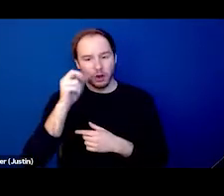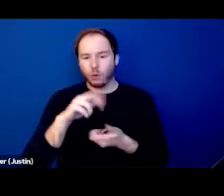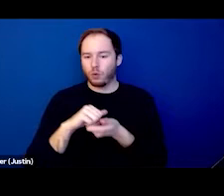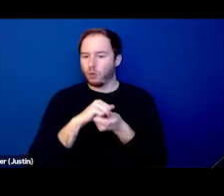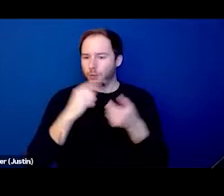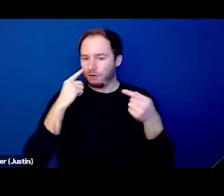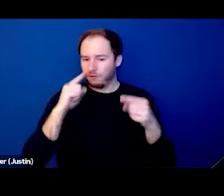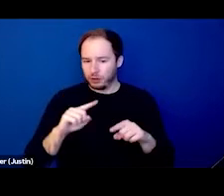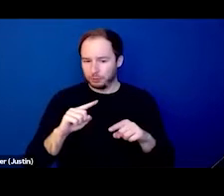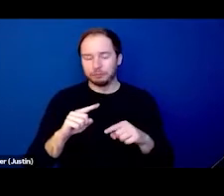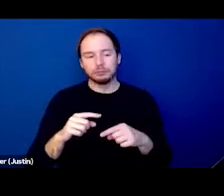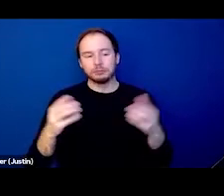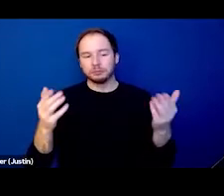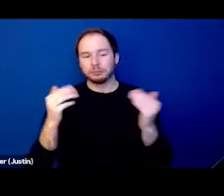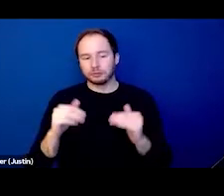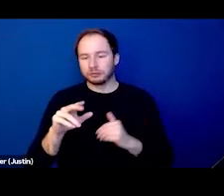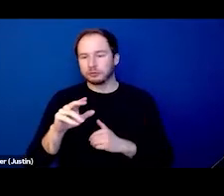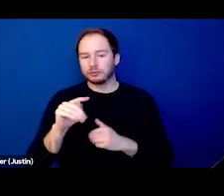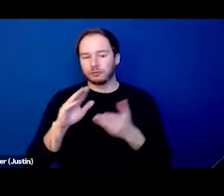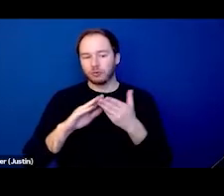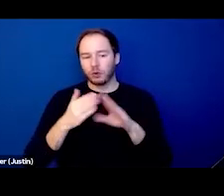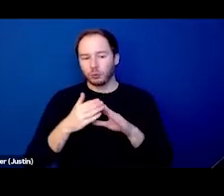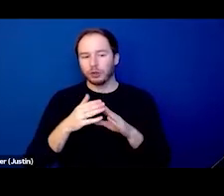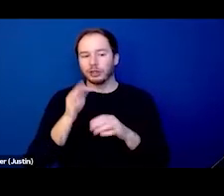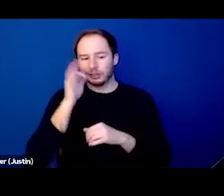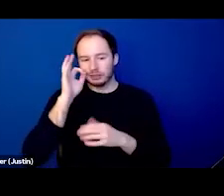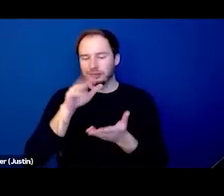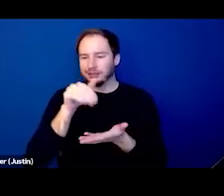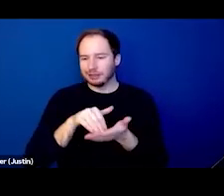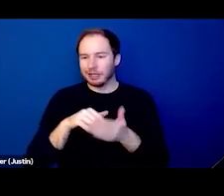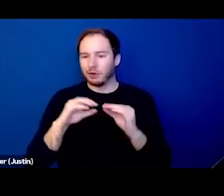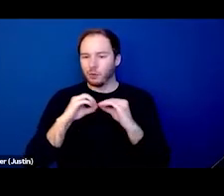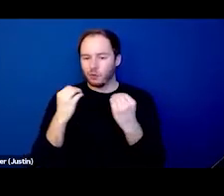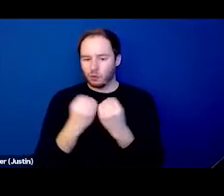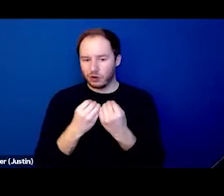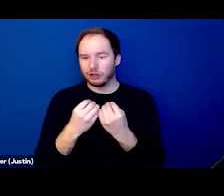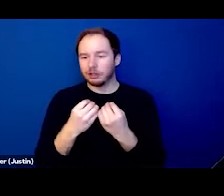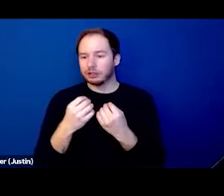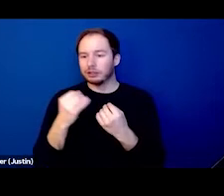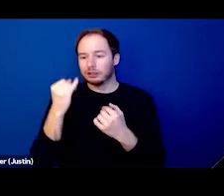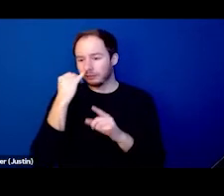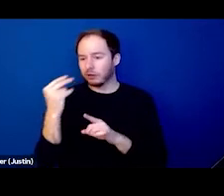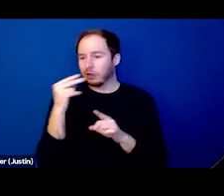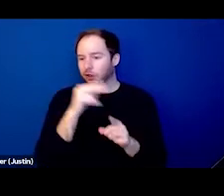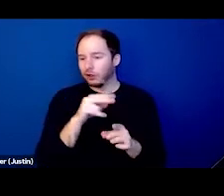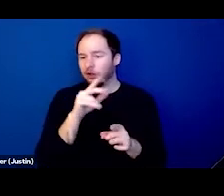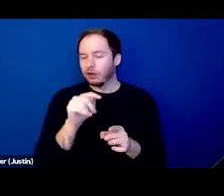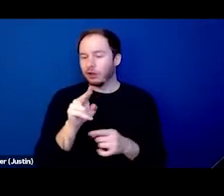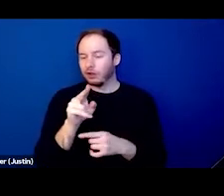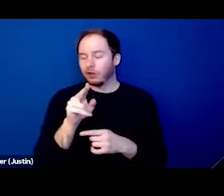and then the urban Indian centers and organizations. So as you can see, if you go back to the Urban Indian Center program list,